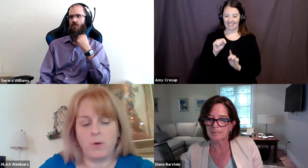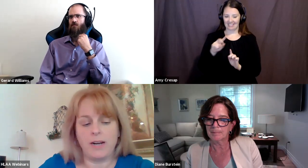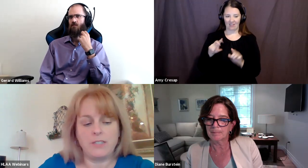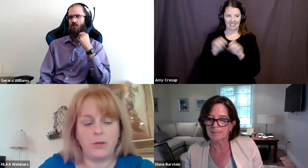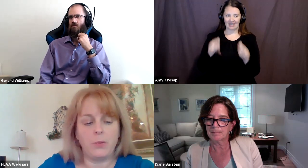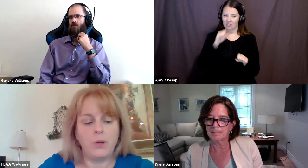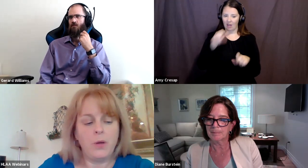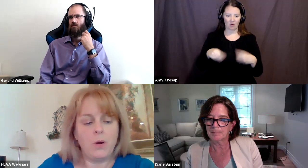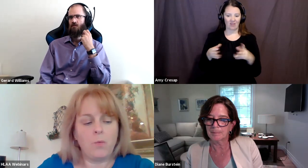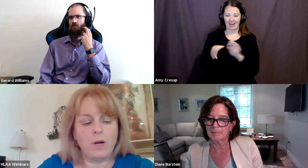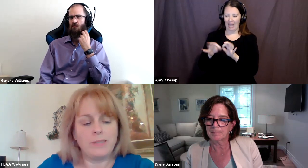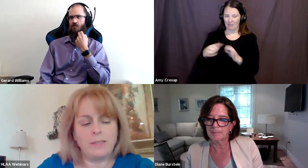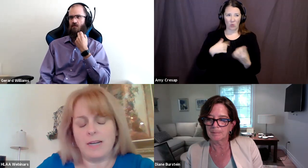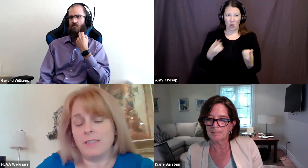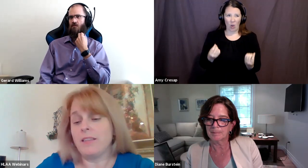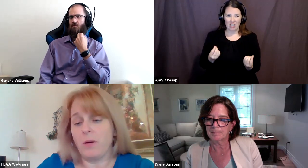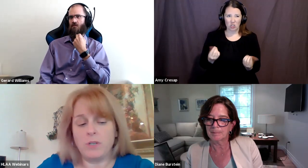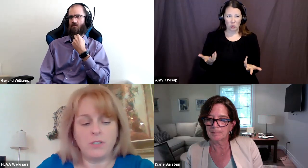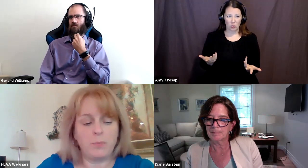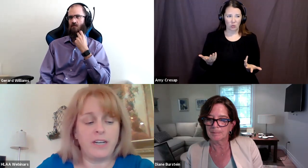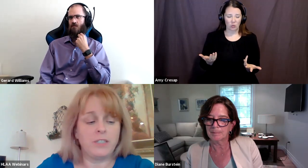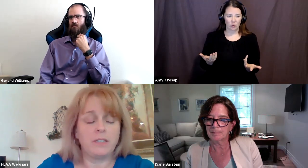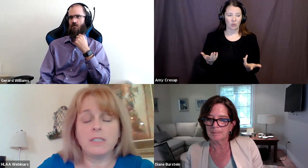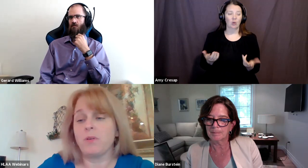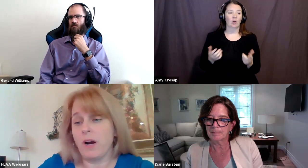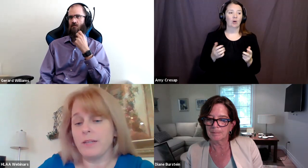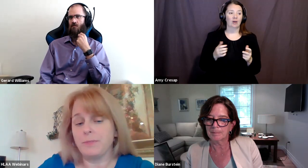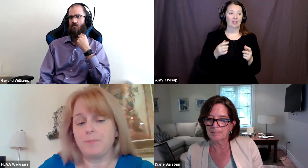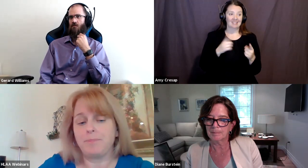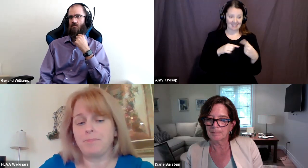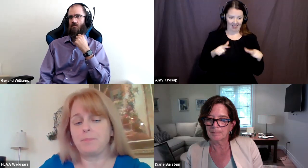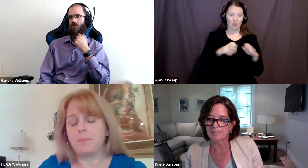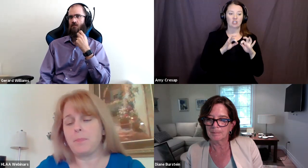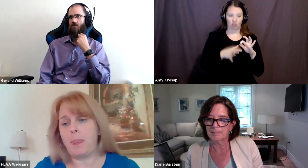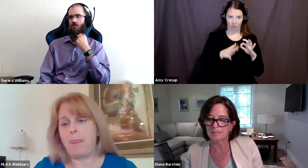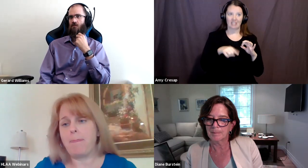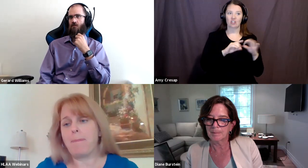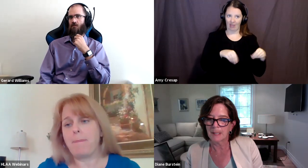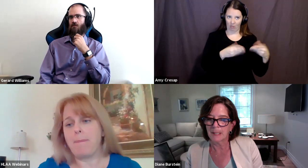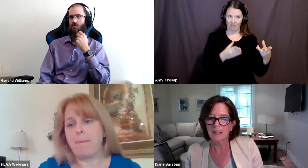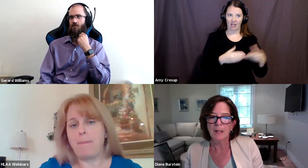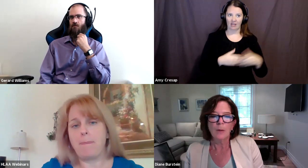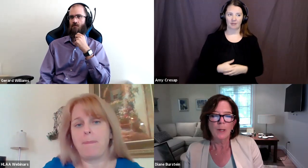what can I do. What sign language interpreter takes is provided.